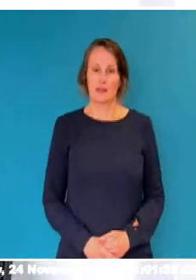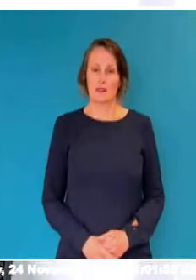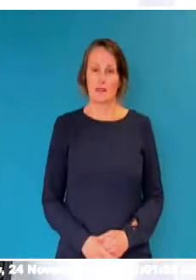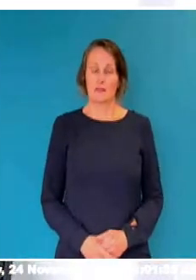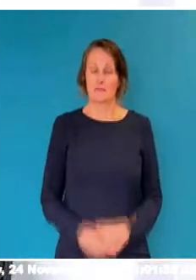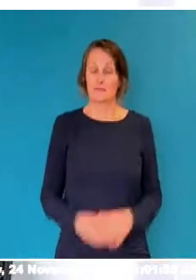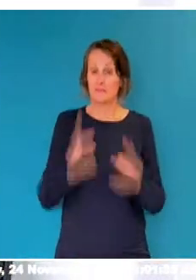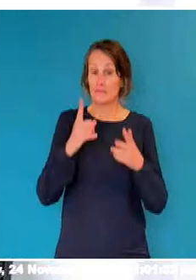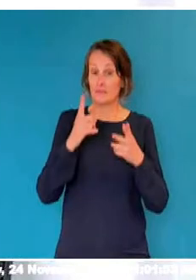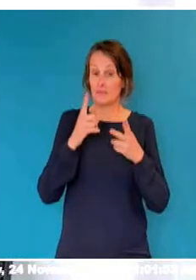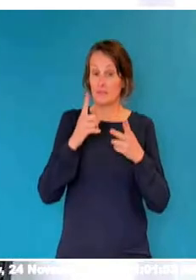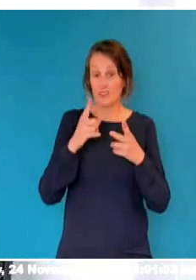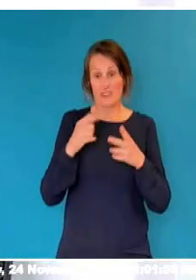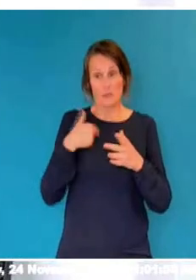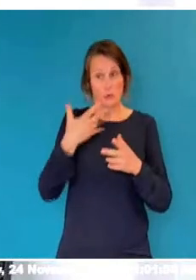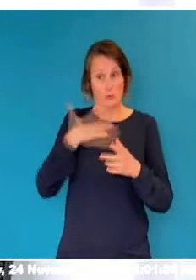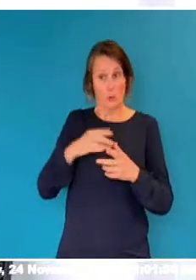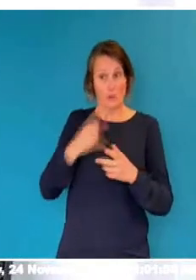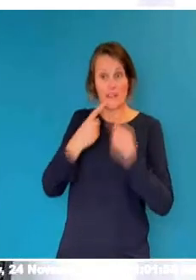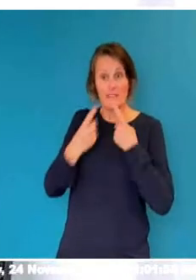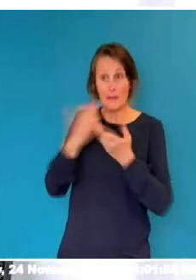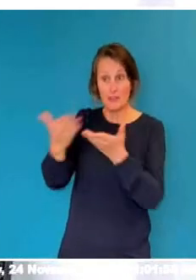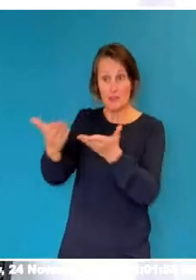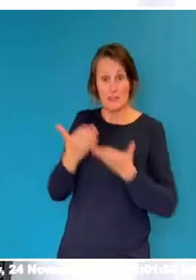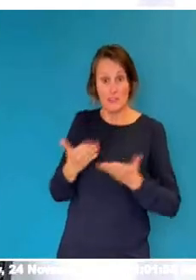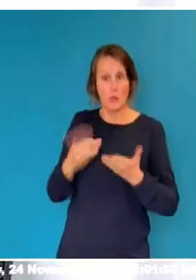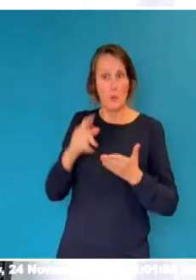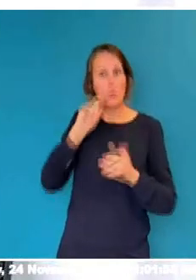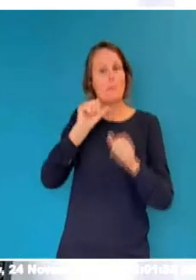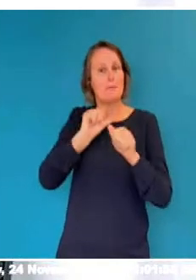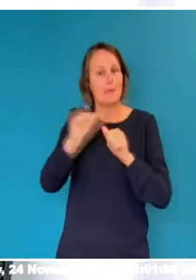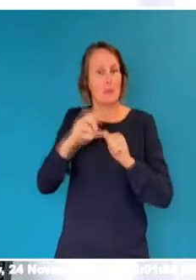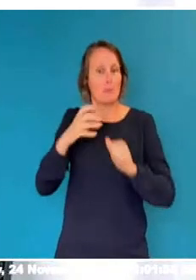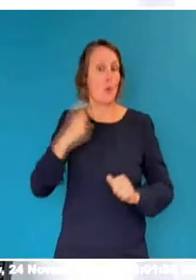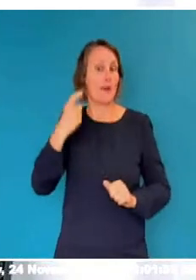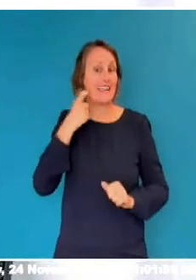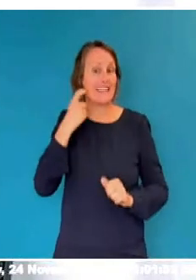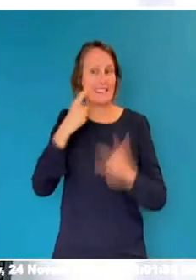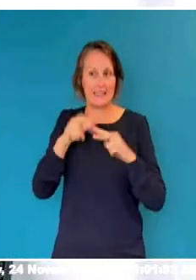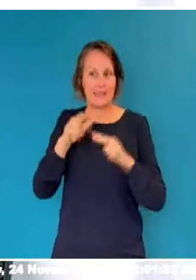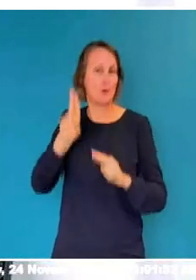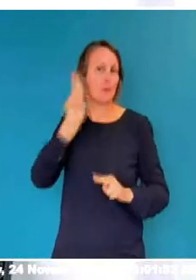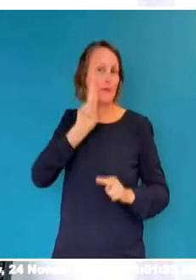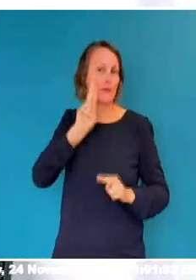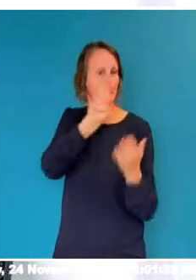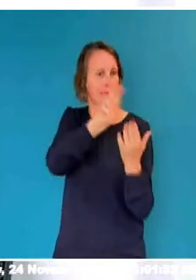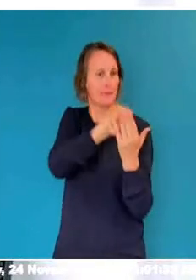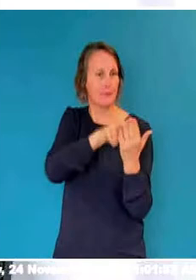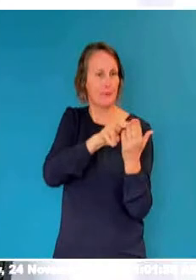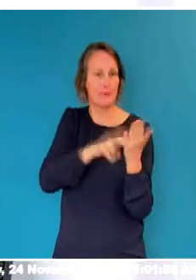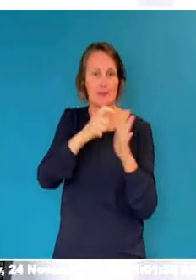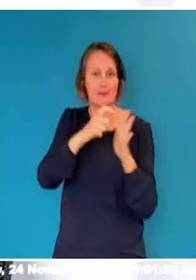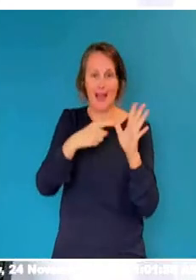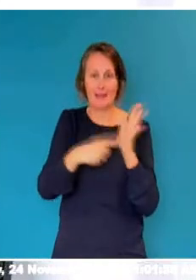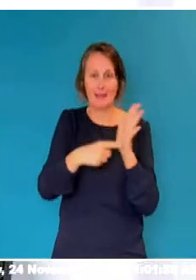recordkeeping? MR CAWOOD: Of course. Do you think that's something that McDonald's would be prepared to take